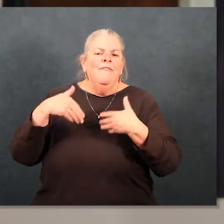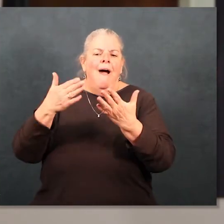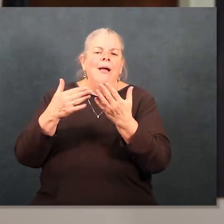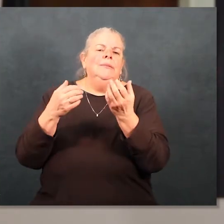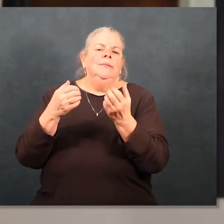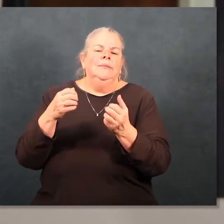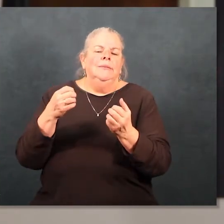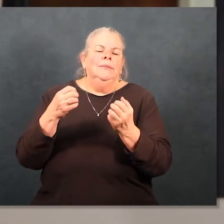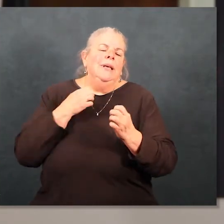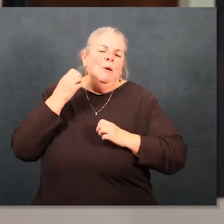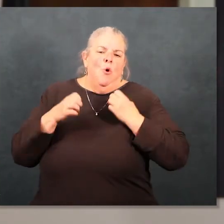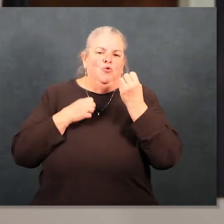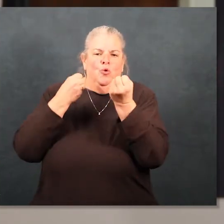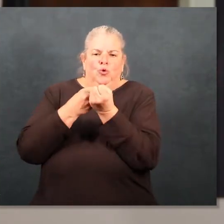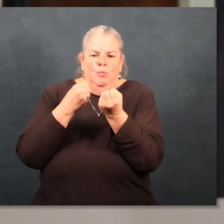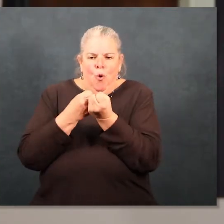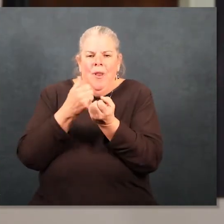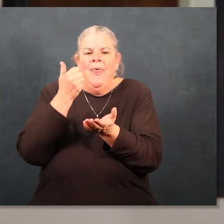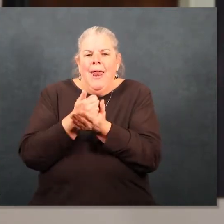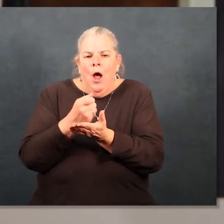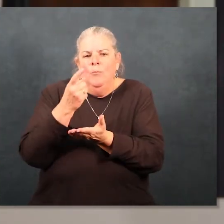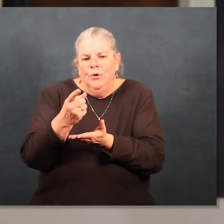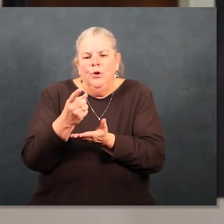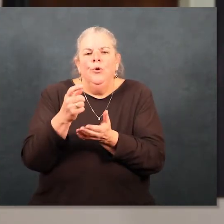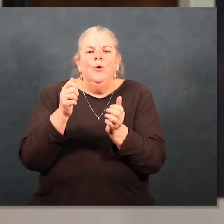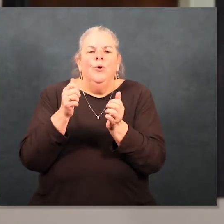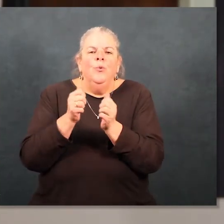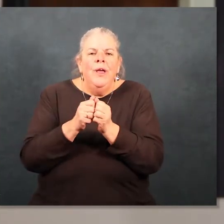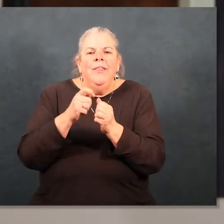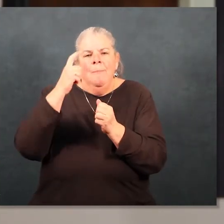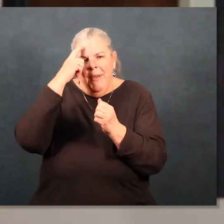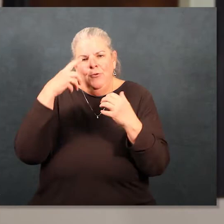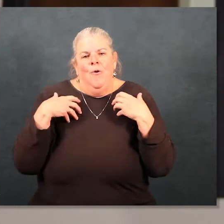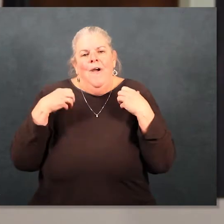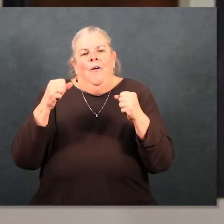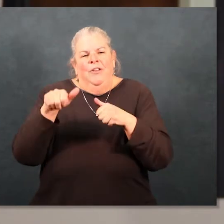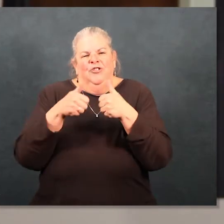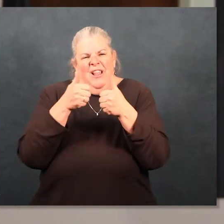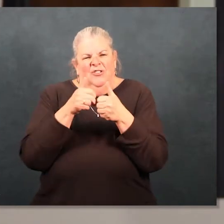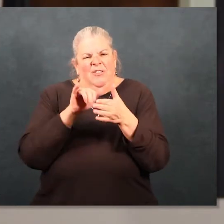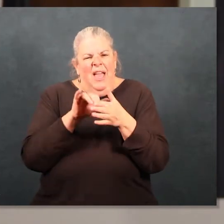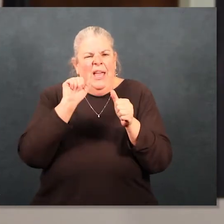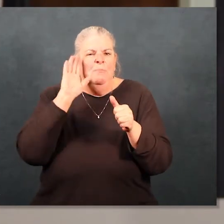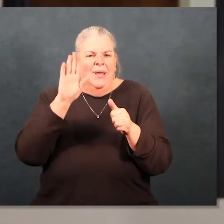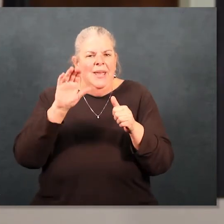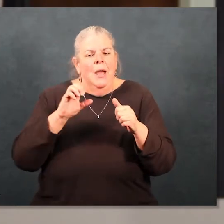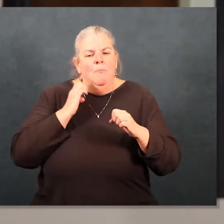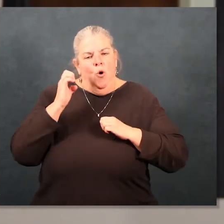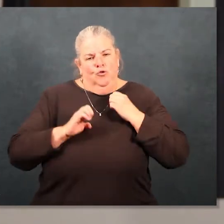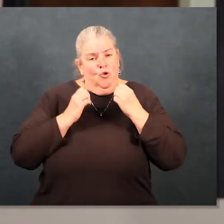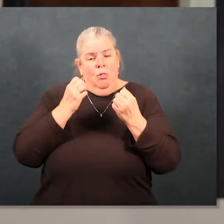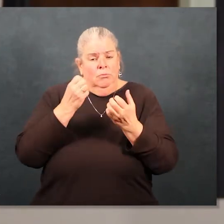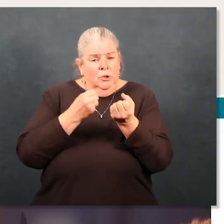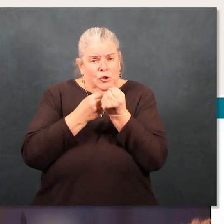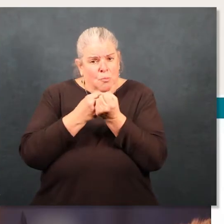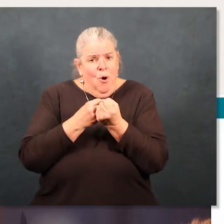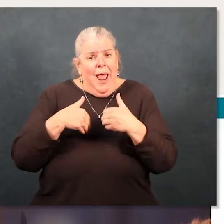and helping you with mental health challenges. That can be an emotional support animal potentially to you.